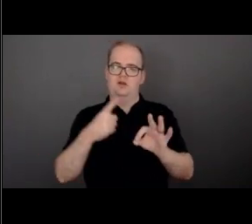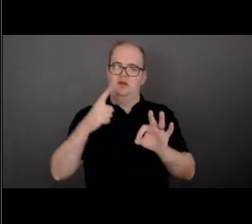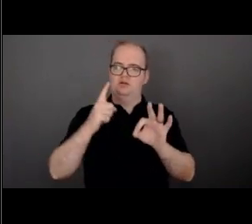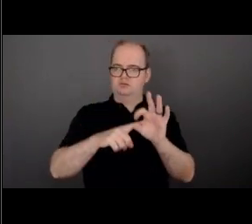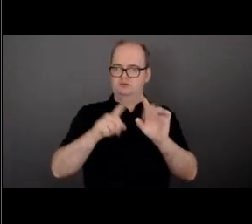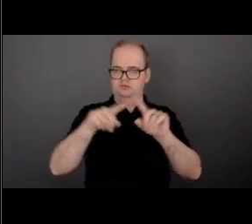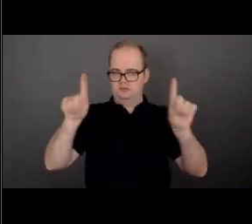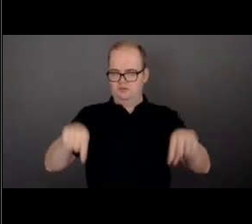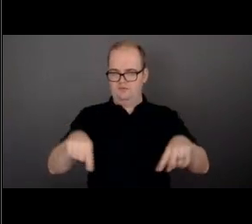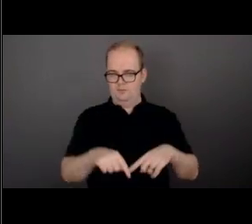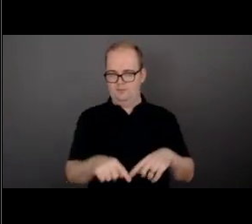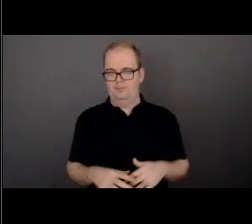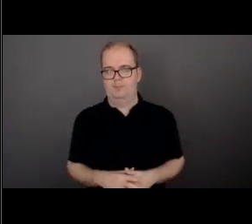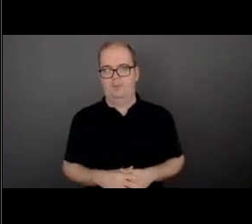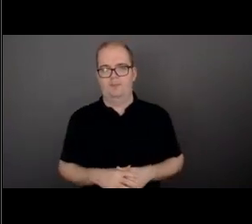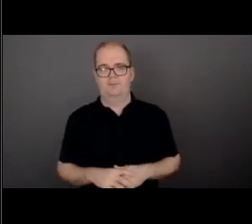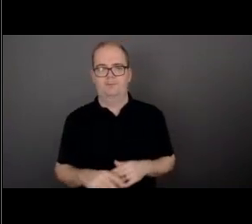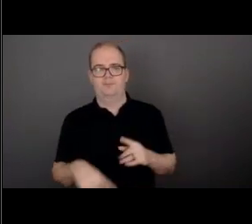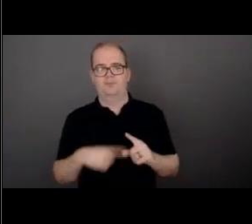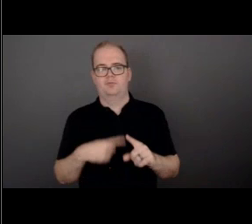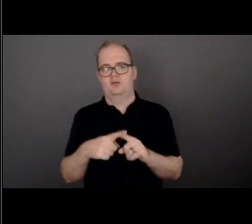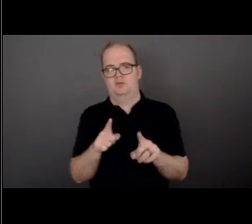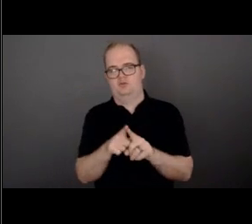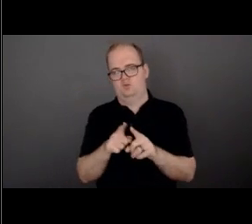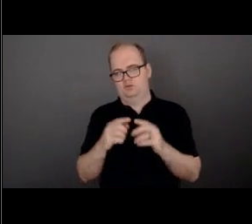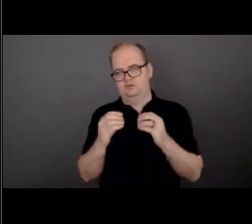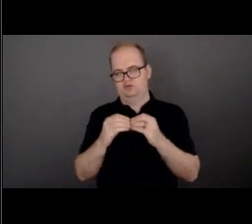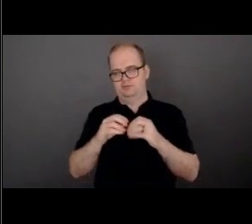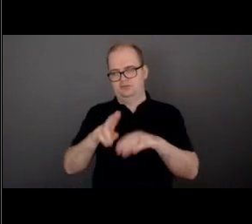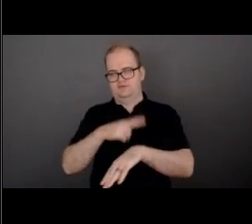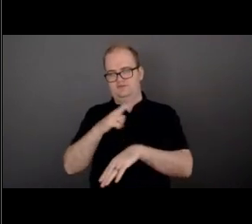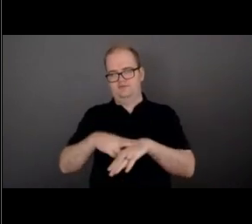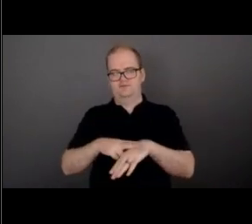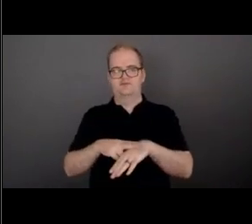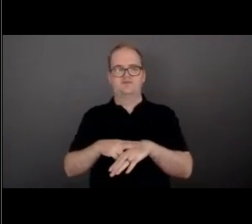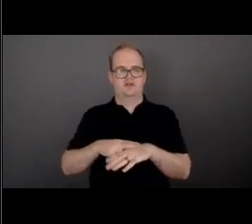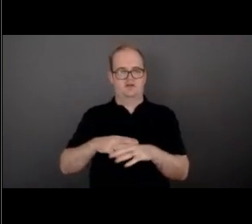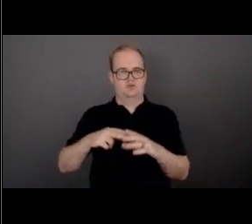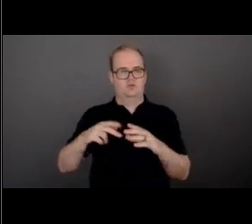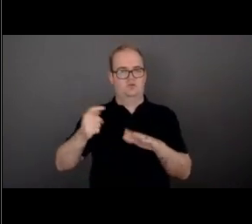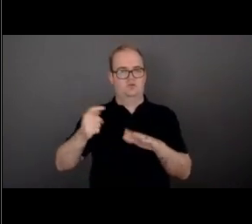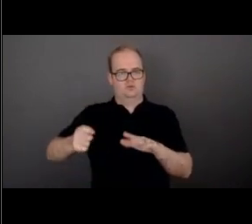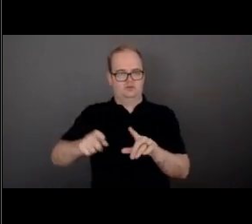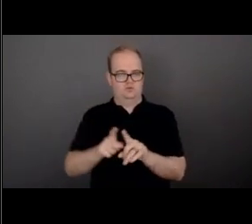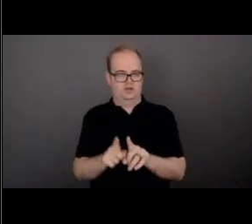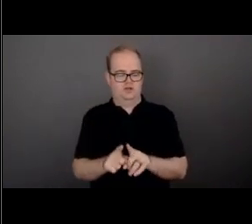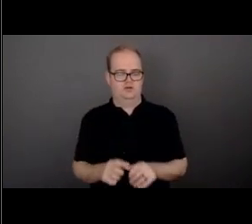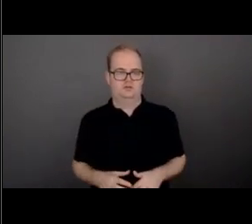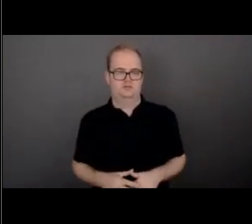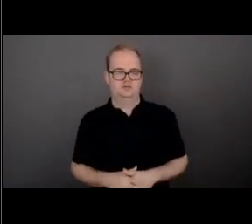Also at the Brisbane Federal Circuit Court as well, provide assistance and that's Monday